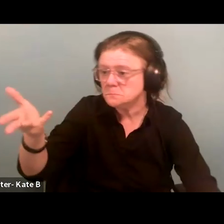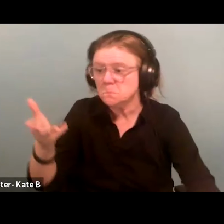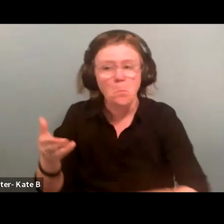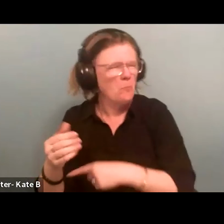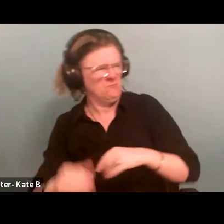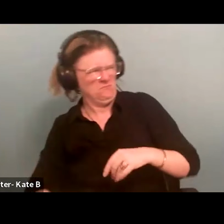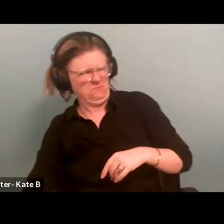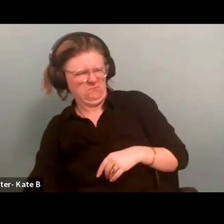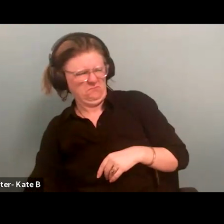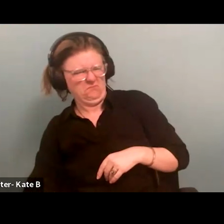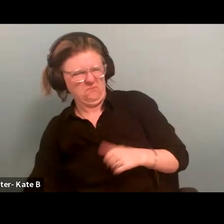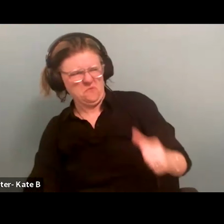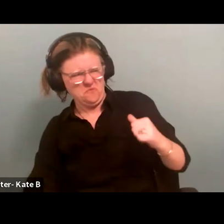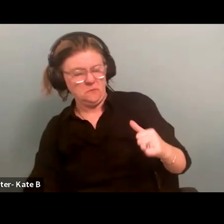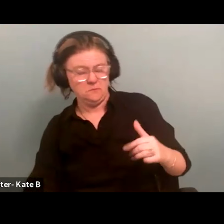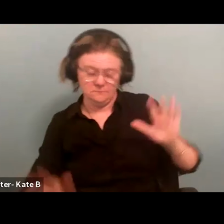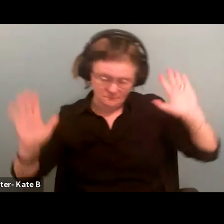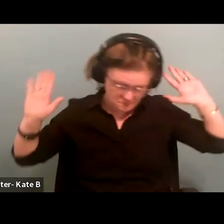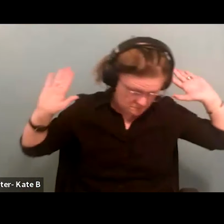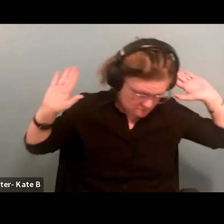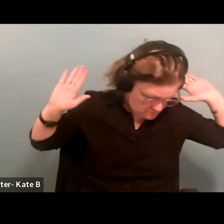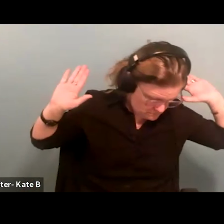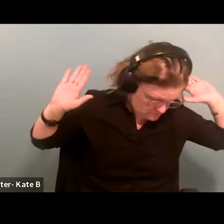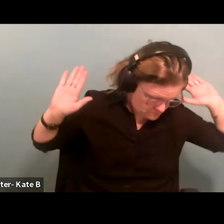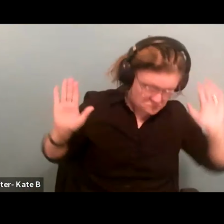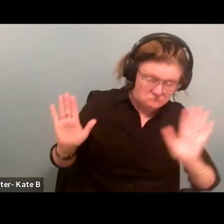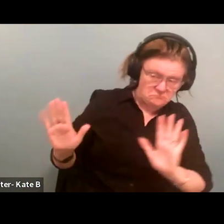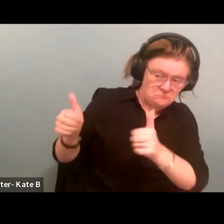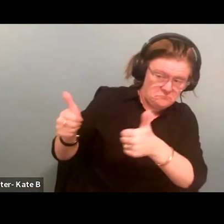They have the right to self-determination. So older adults have their rights